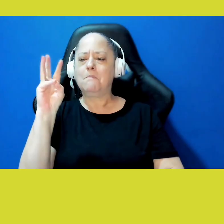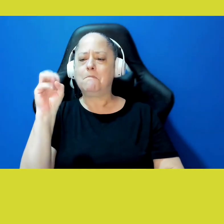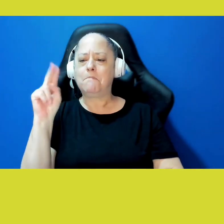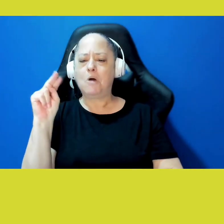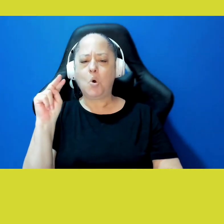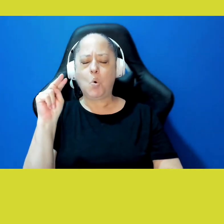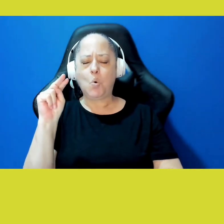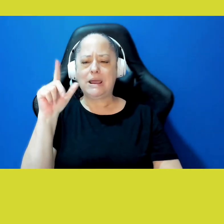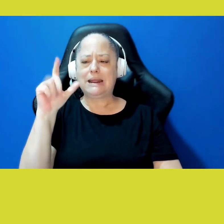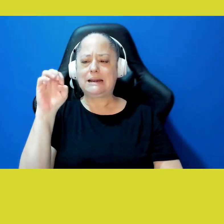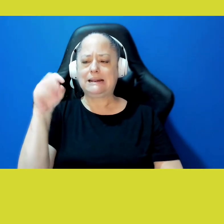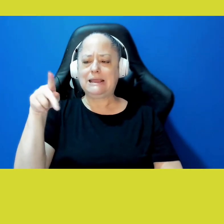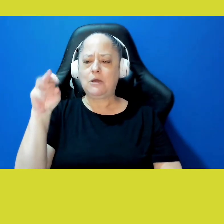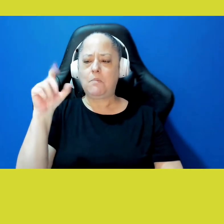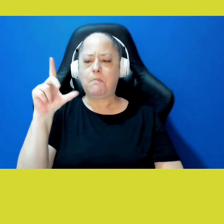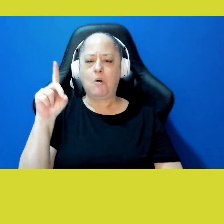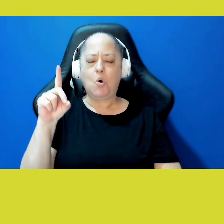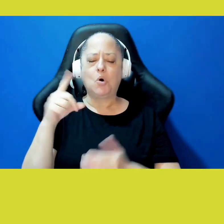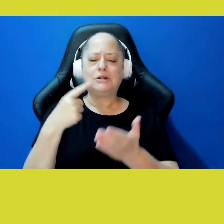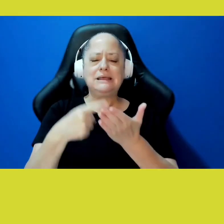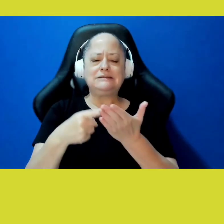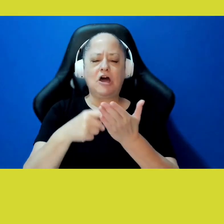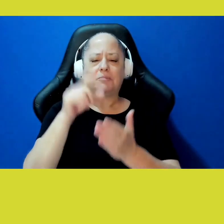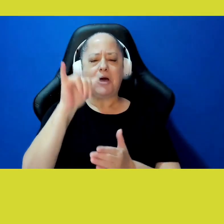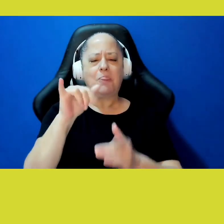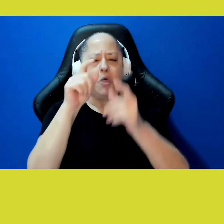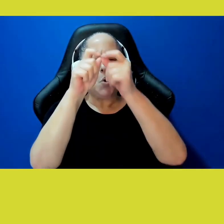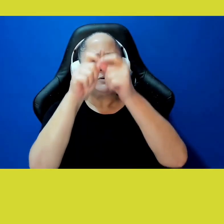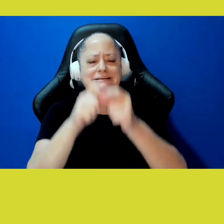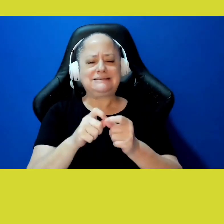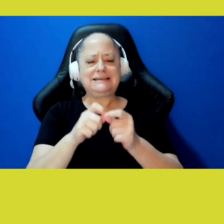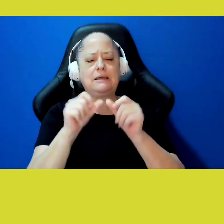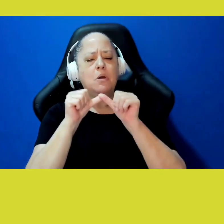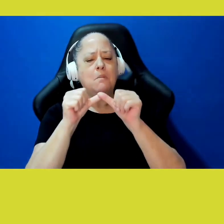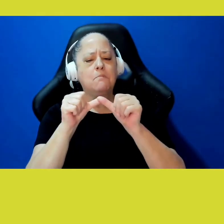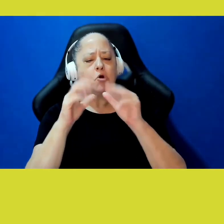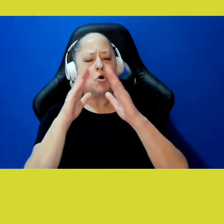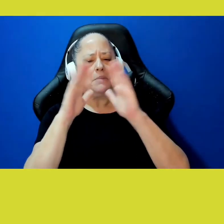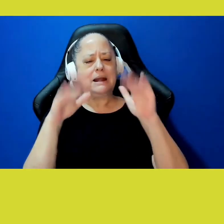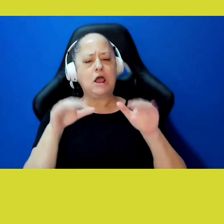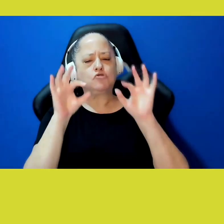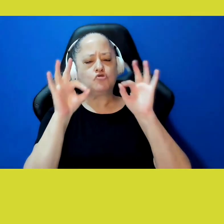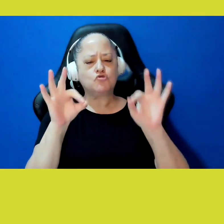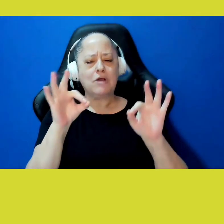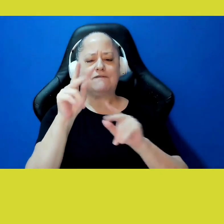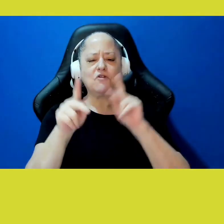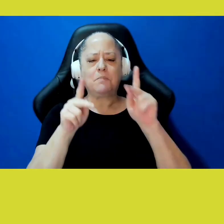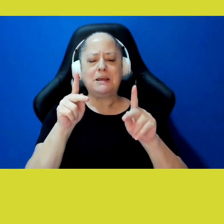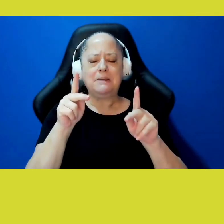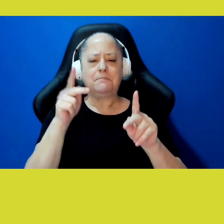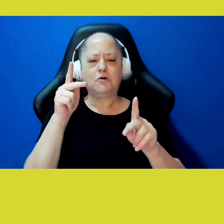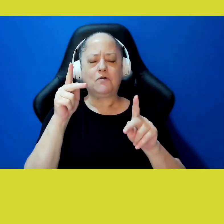about those kind of detail seeing permanent housing is great for people in mental health recovery instead of